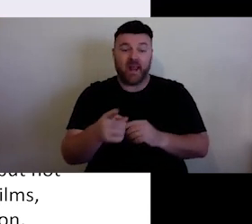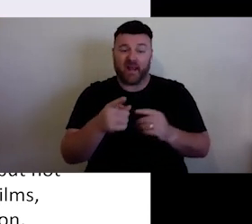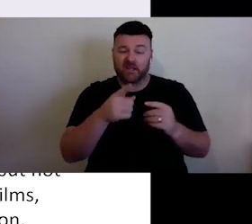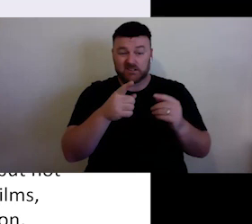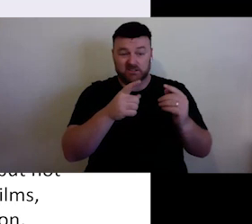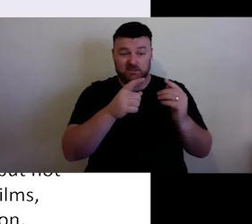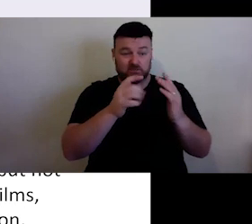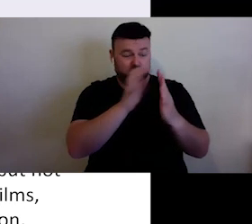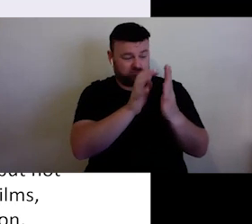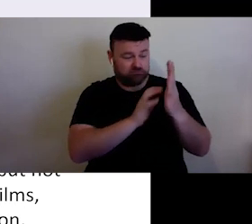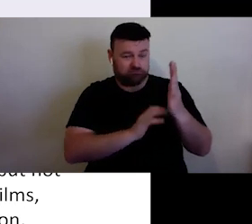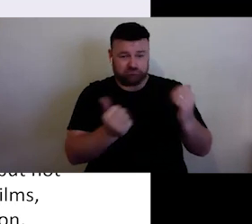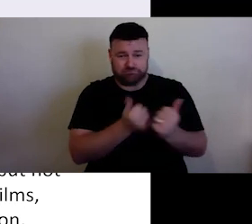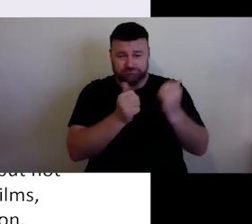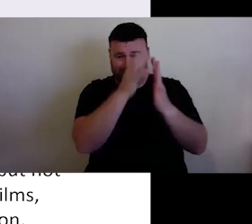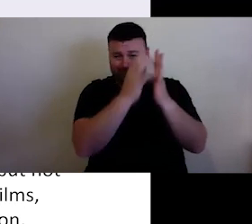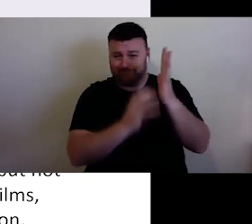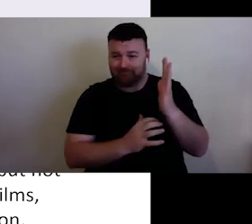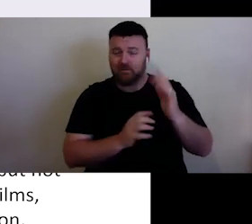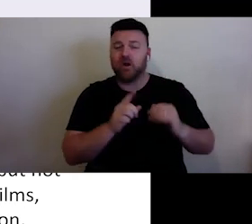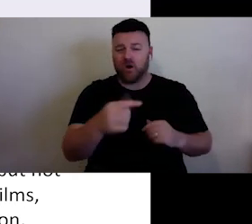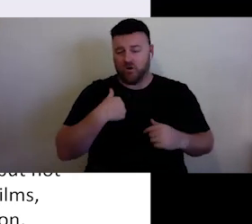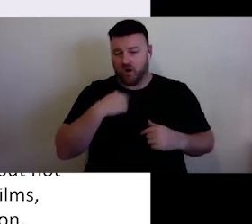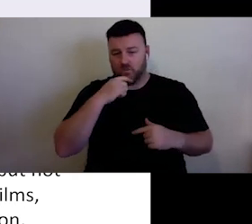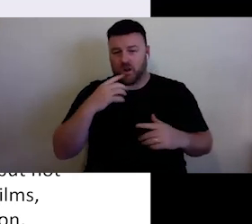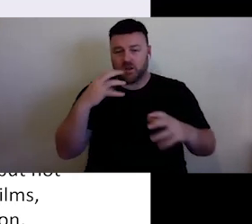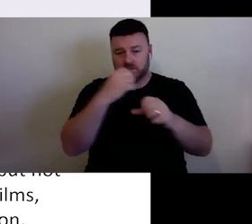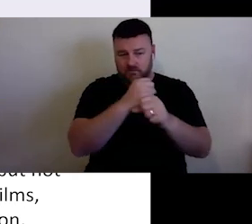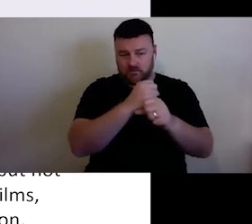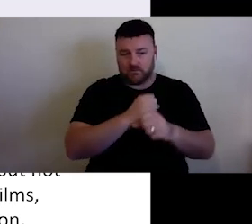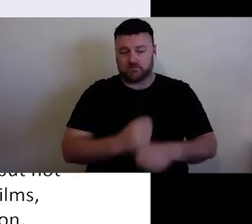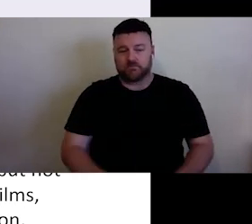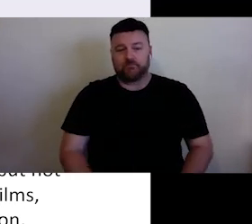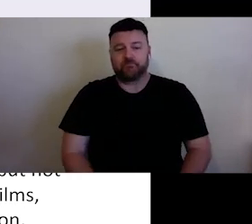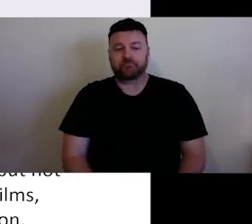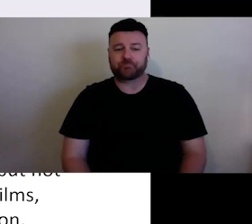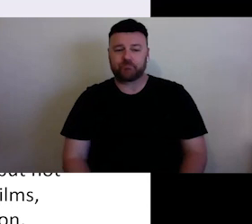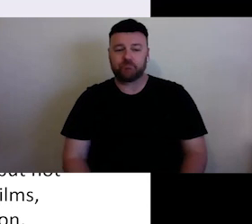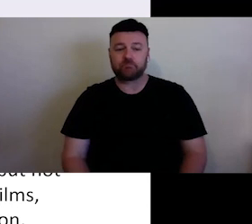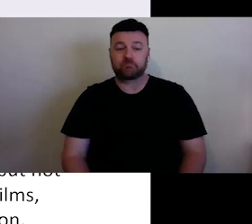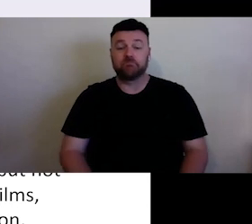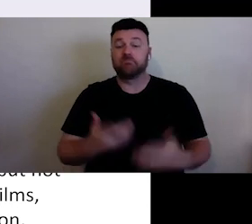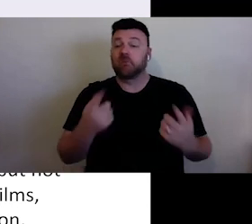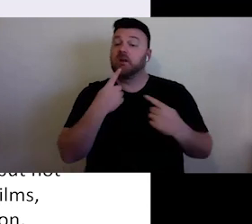paraphrase it. It says, "In this online performance we will display a